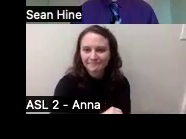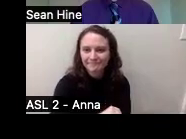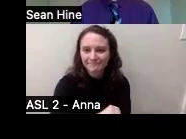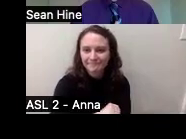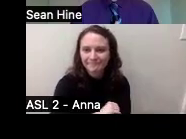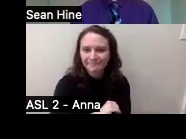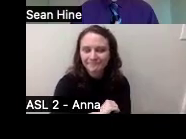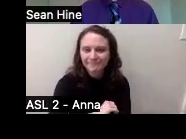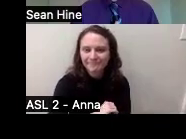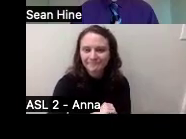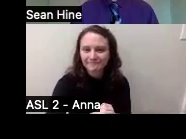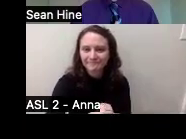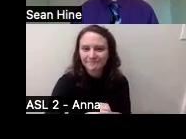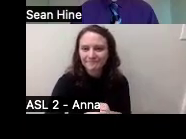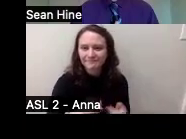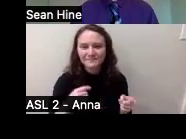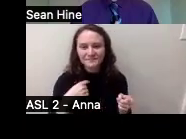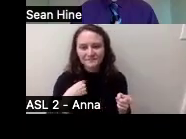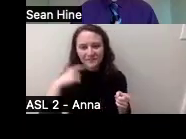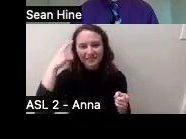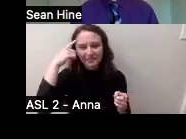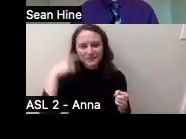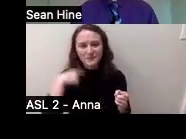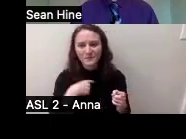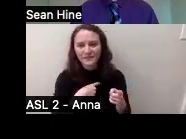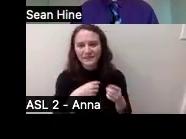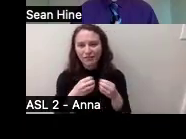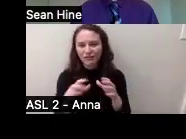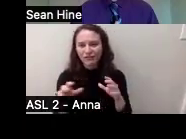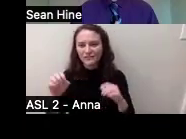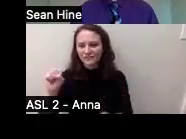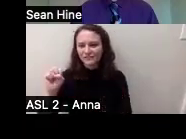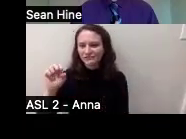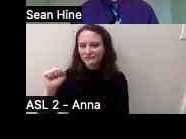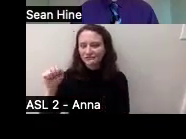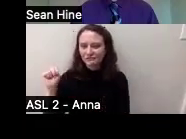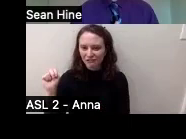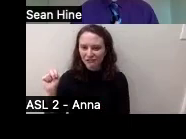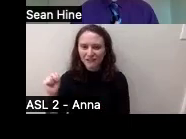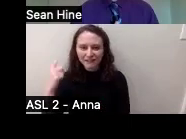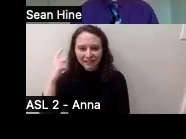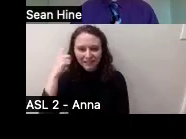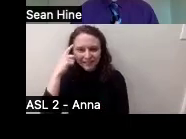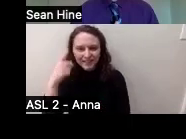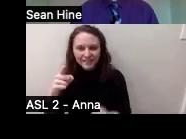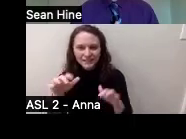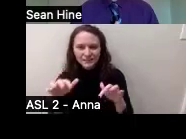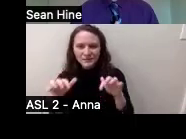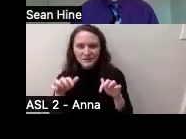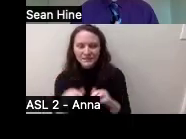Elyse Sullivan, PhD: I think we lost Sean for just a moment. Crystal Wolfrey: Yeah, I think he is frozen. So we'll give him a second. Elyse Sullivan, PhD: Maybe he went out